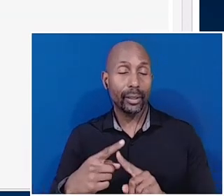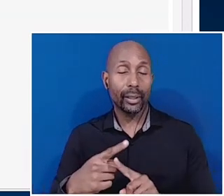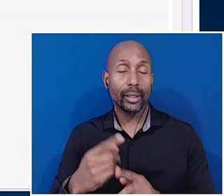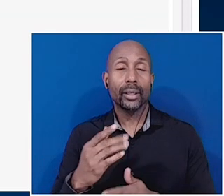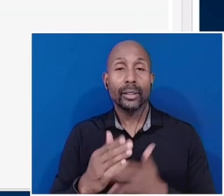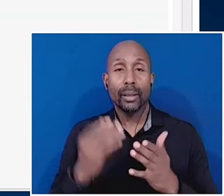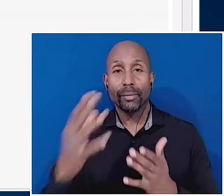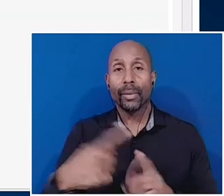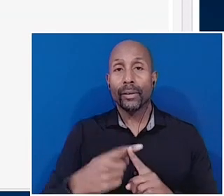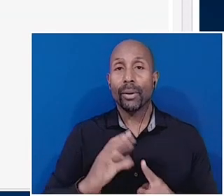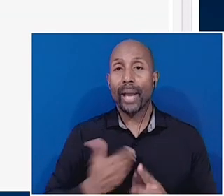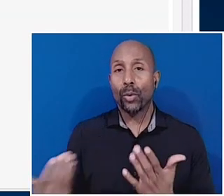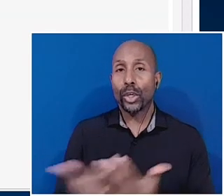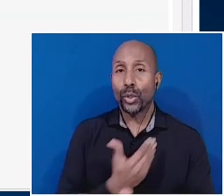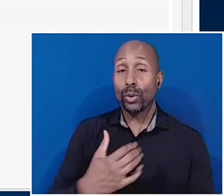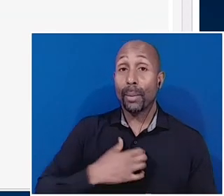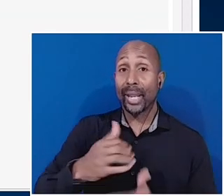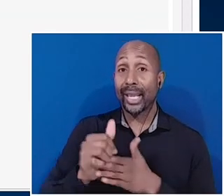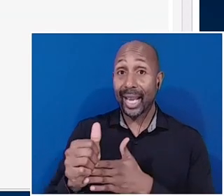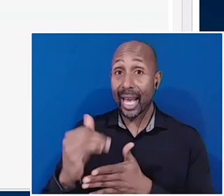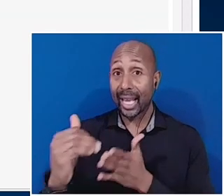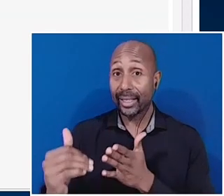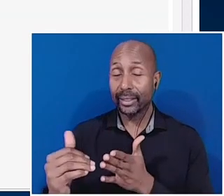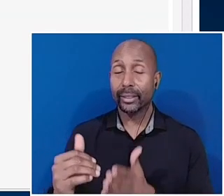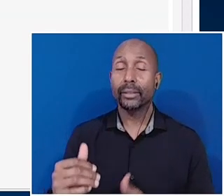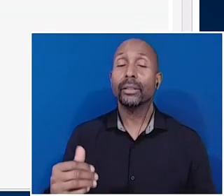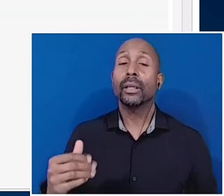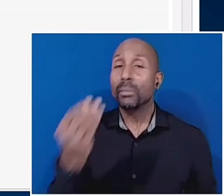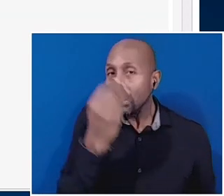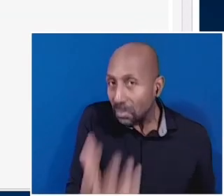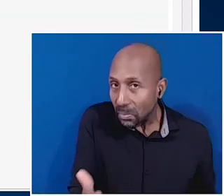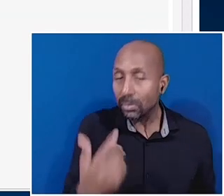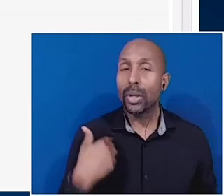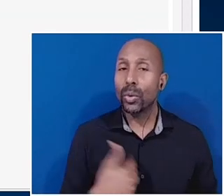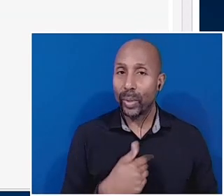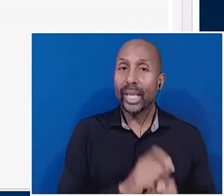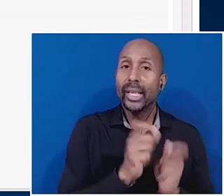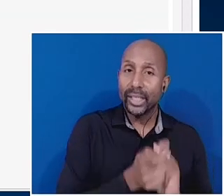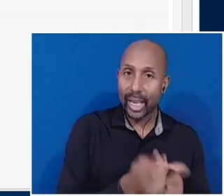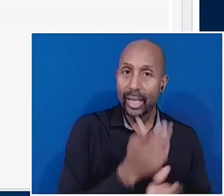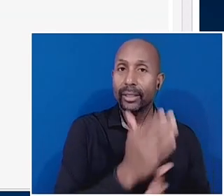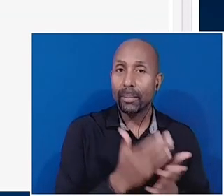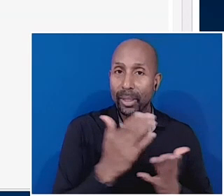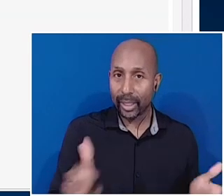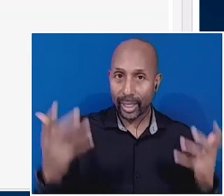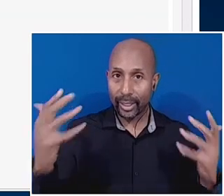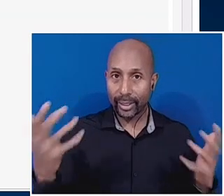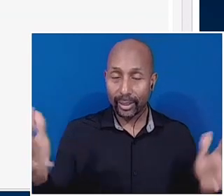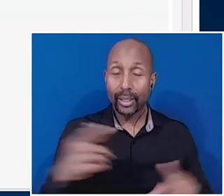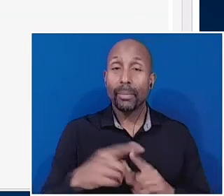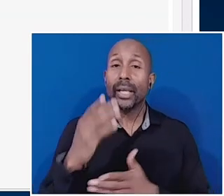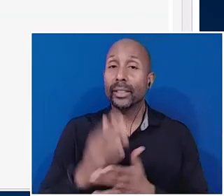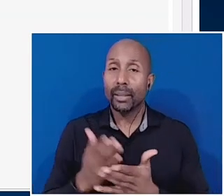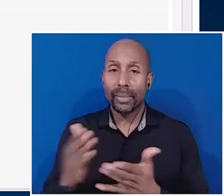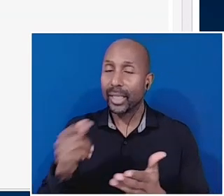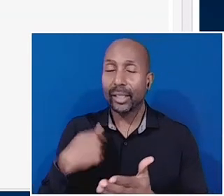Be it known that we did change some things and some things we did not pull over, but that was our intent here was to